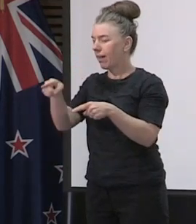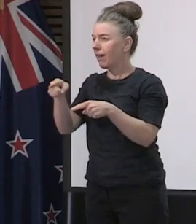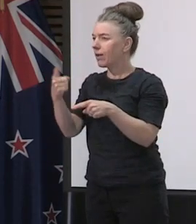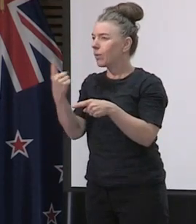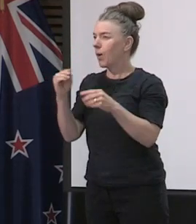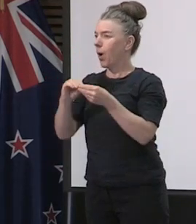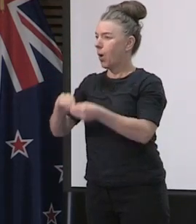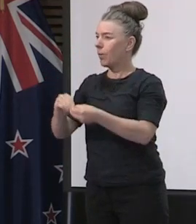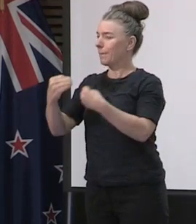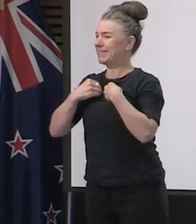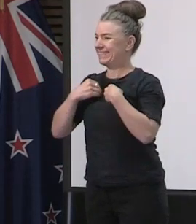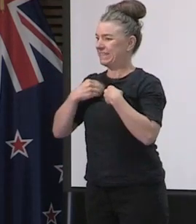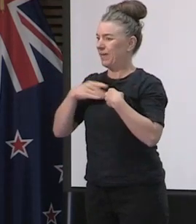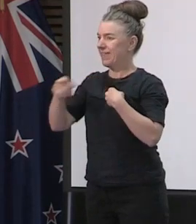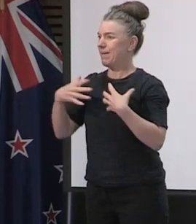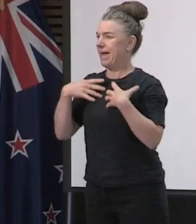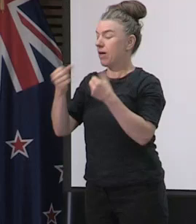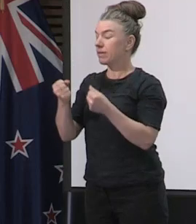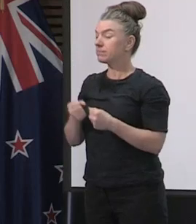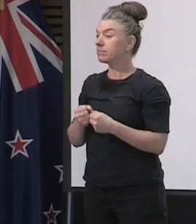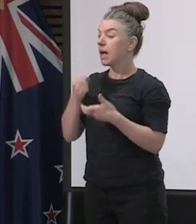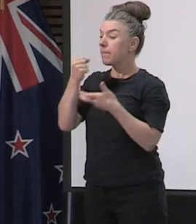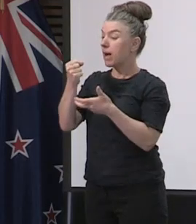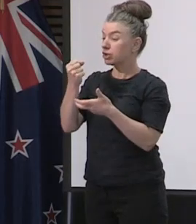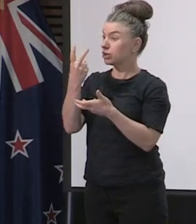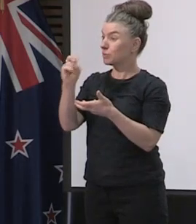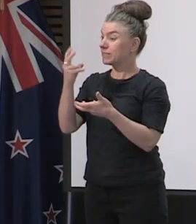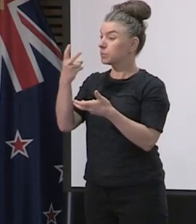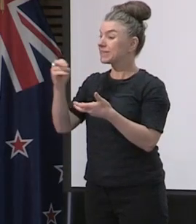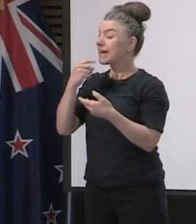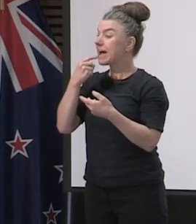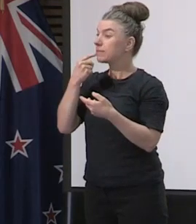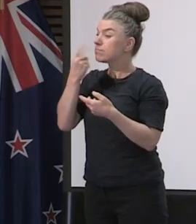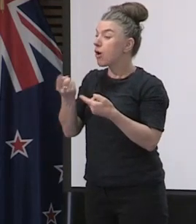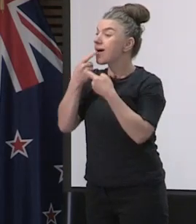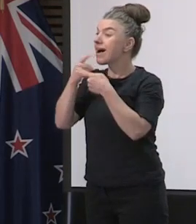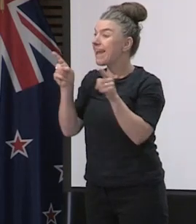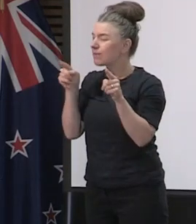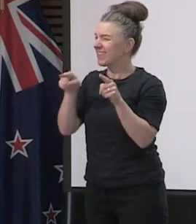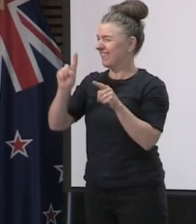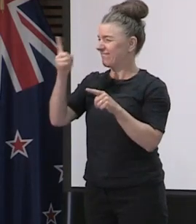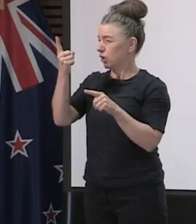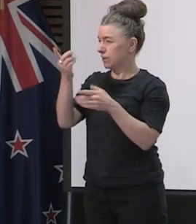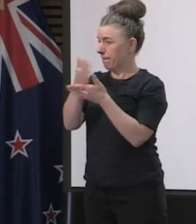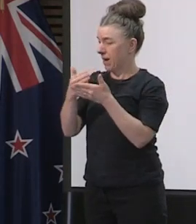jobs and incomes of businesses and New Zealanders. Budget